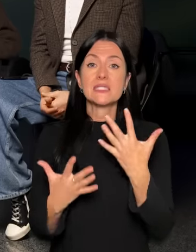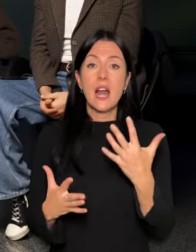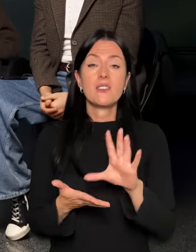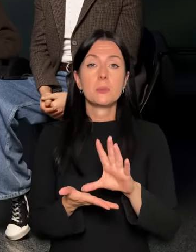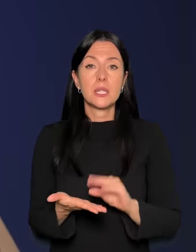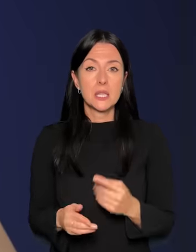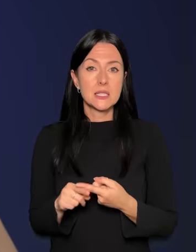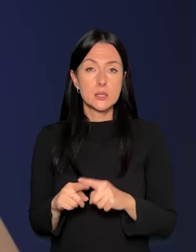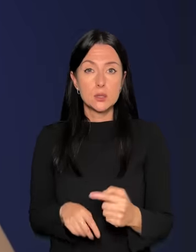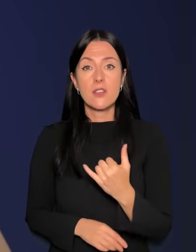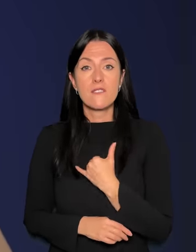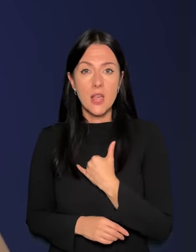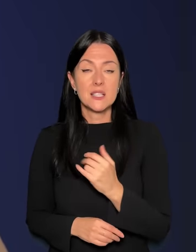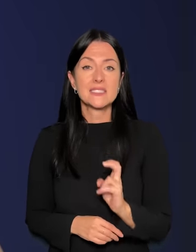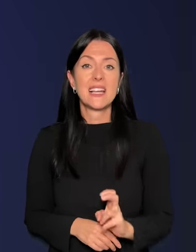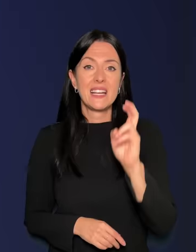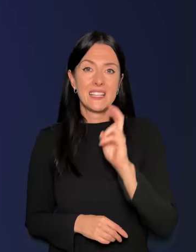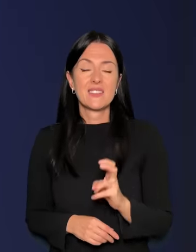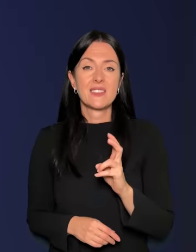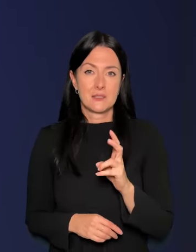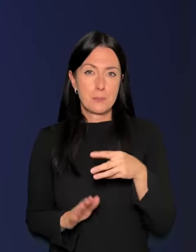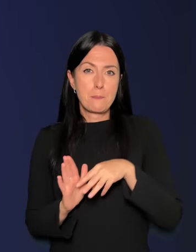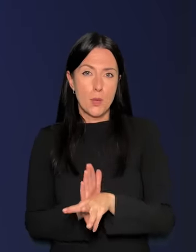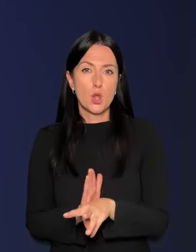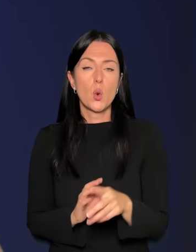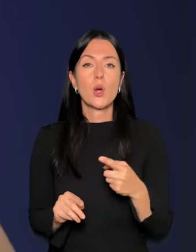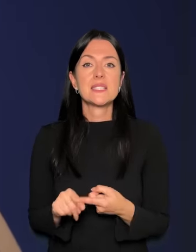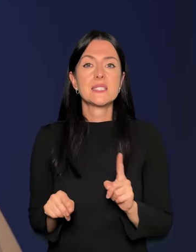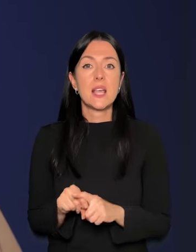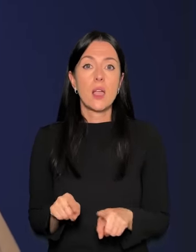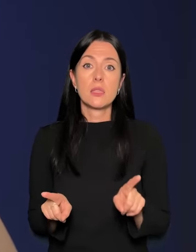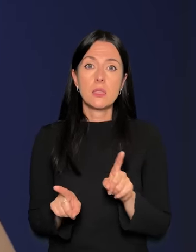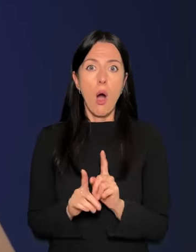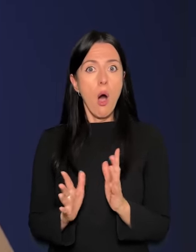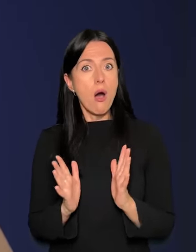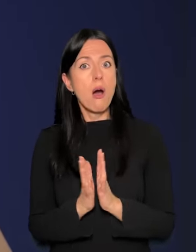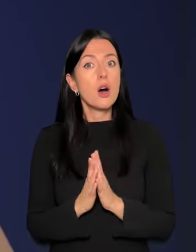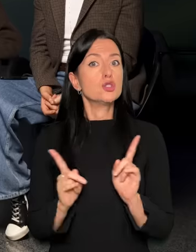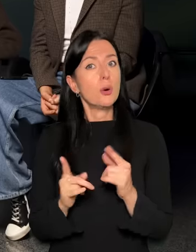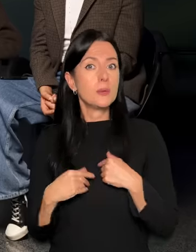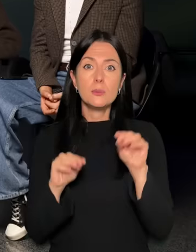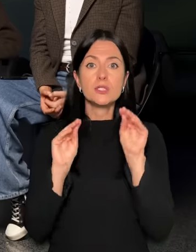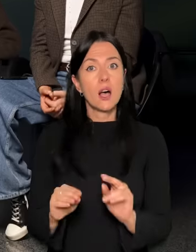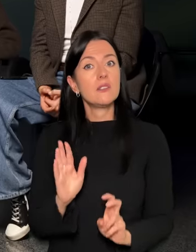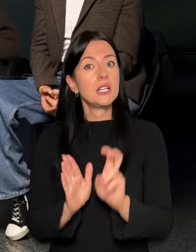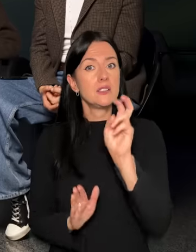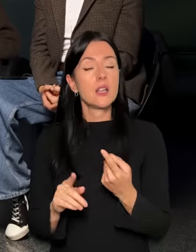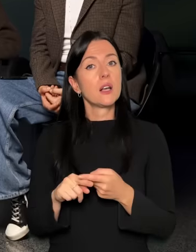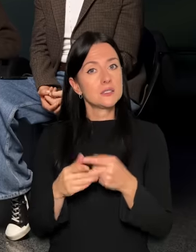A notable example is the elevator at the metro station. It's an achievement that we installed an elevator here,